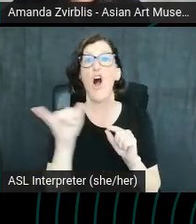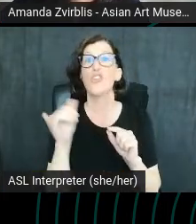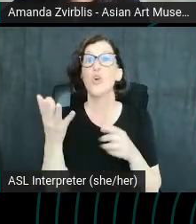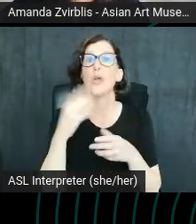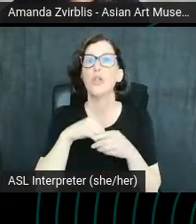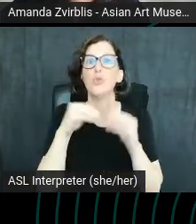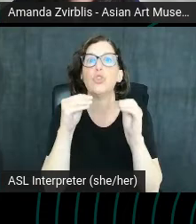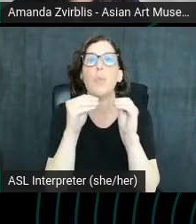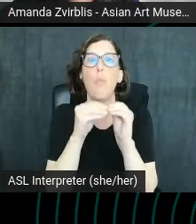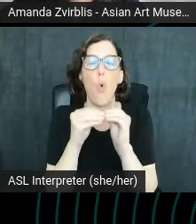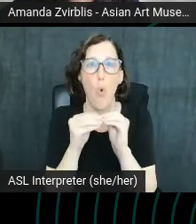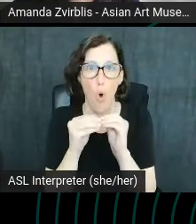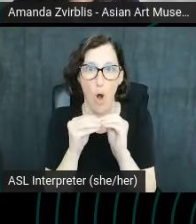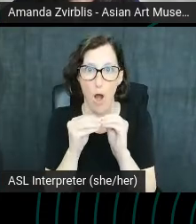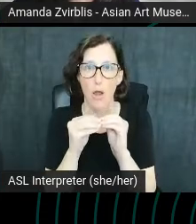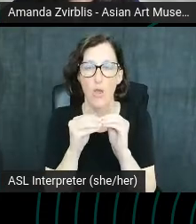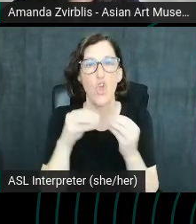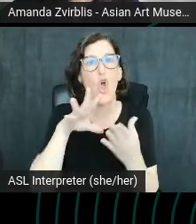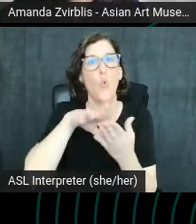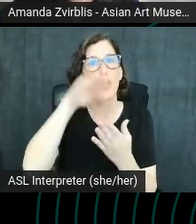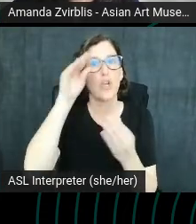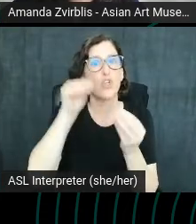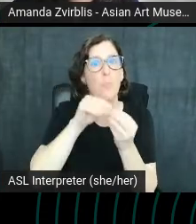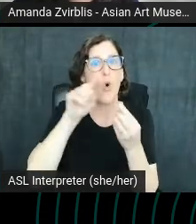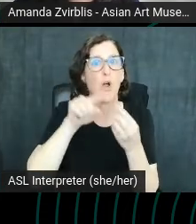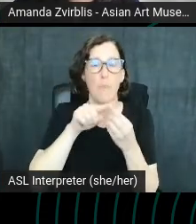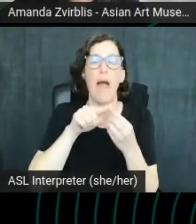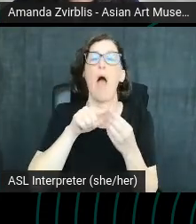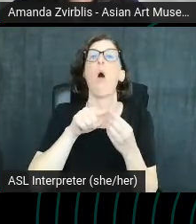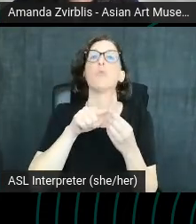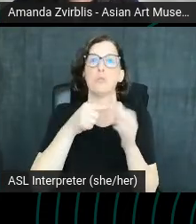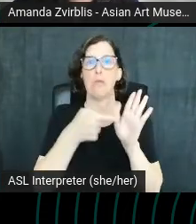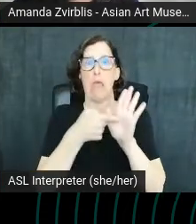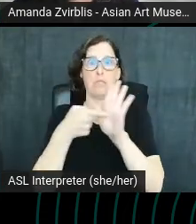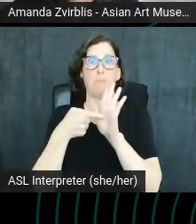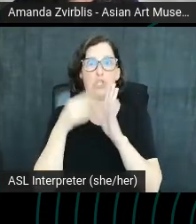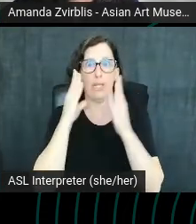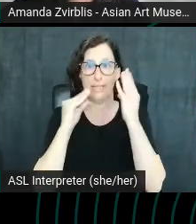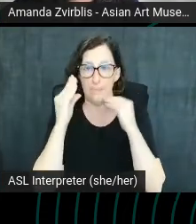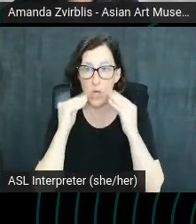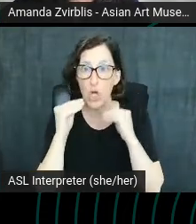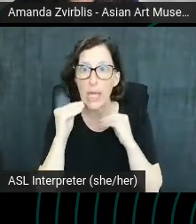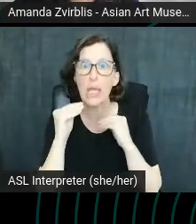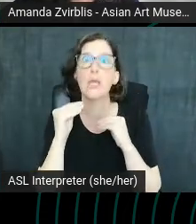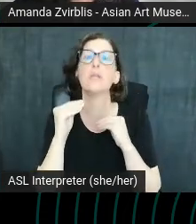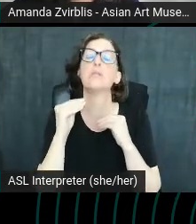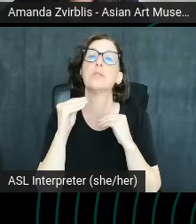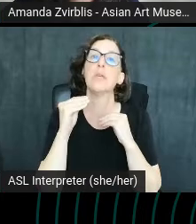We learned more about the exhibition experience. It's immersive, digital, and interactive.